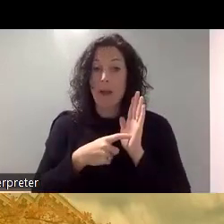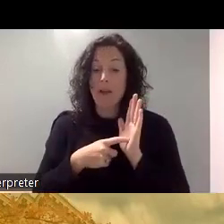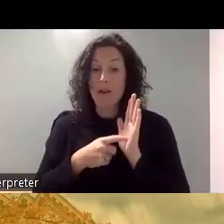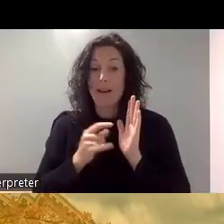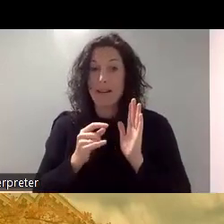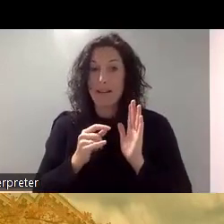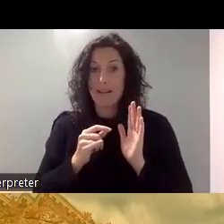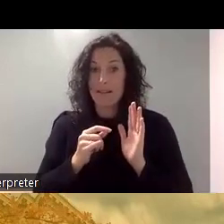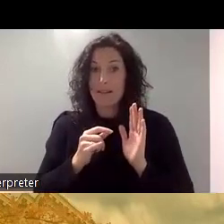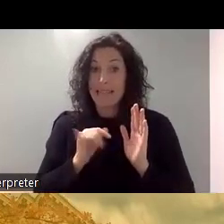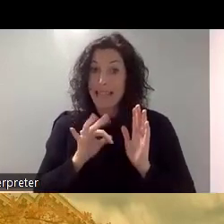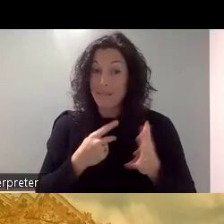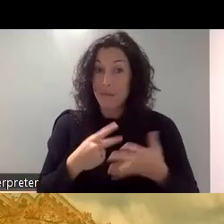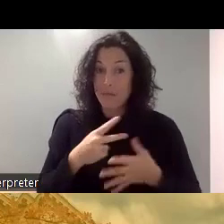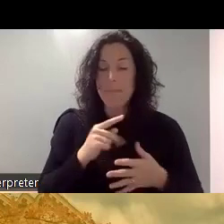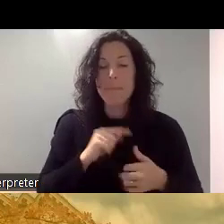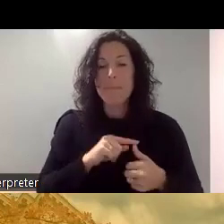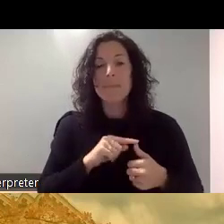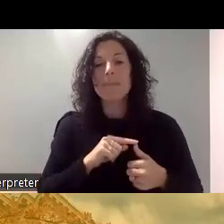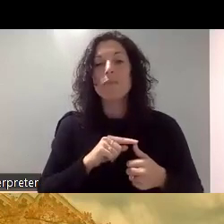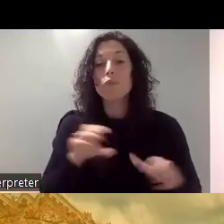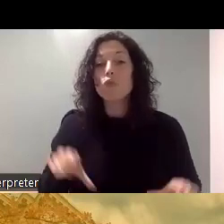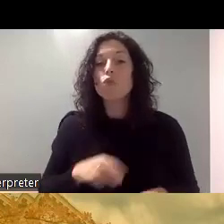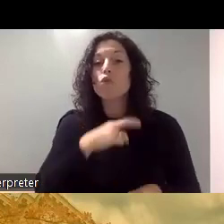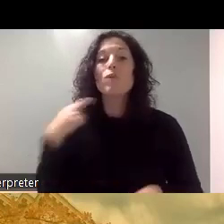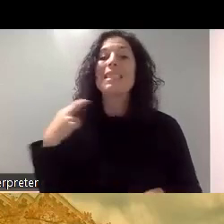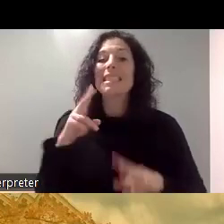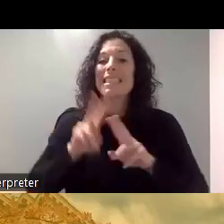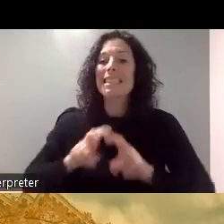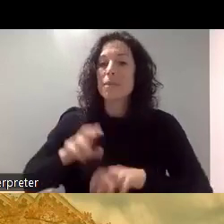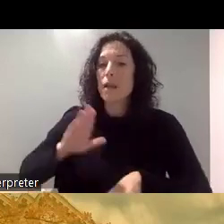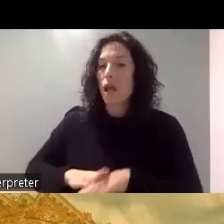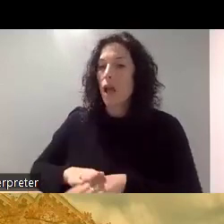to do a risk assessment on potential subrecipients.